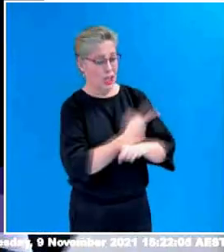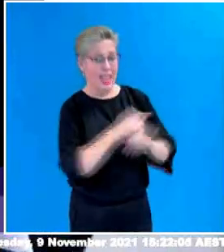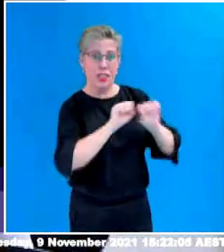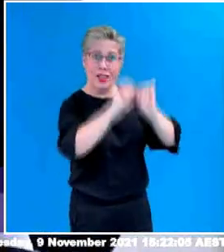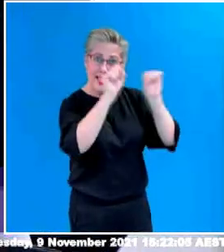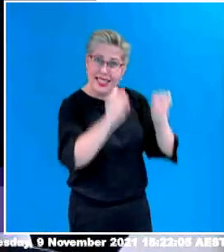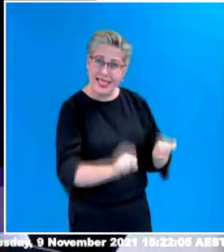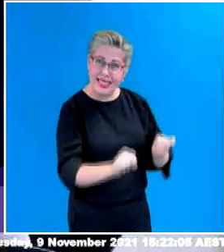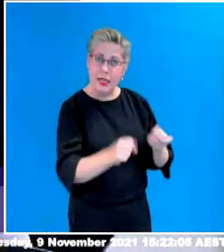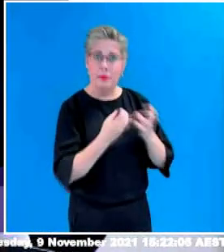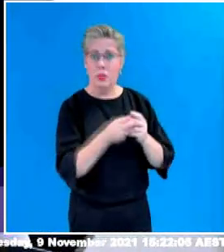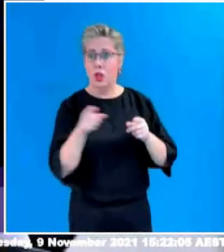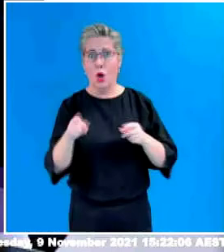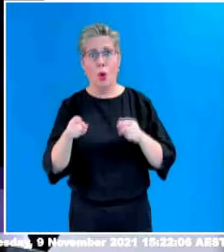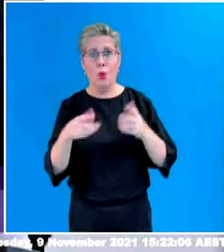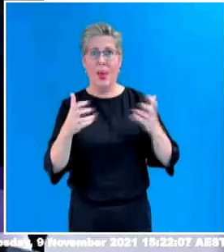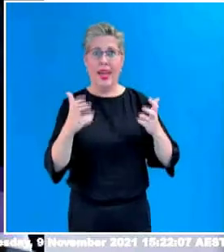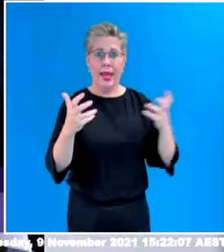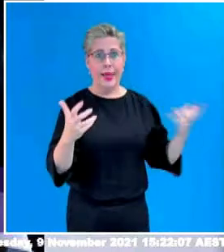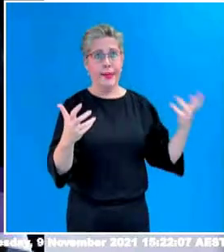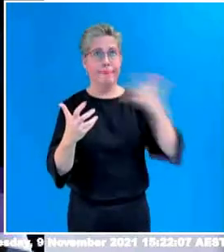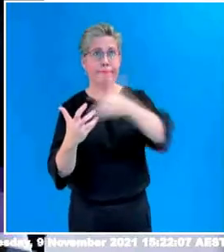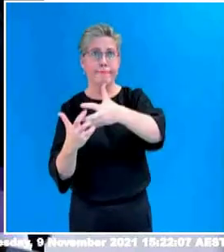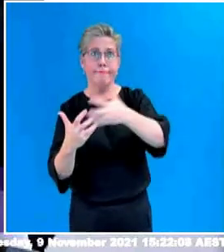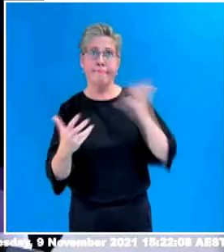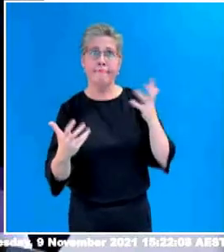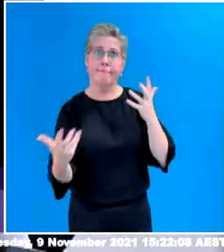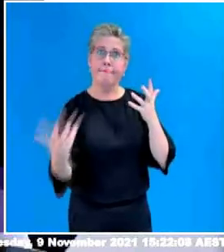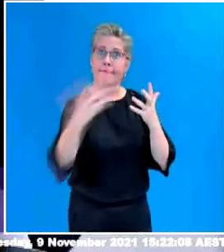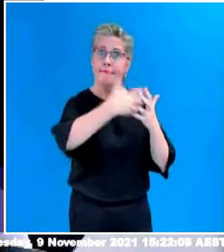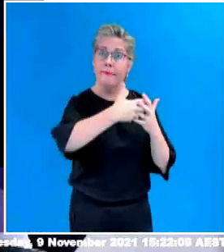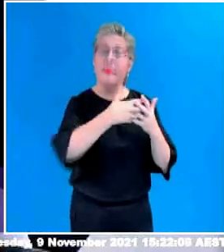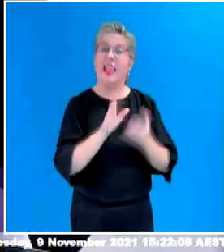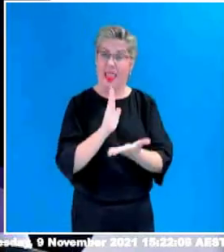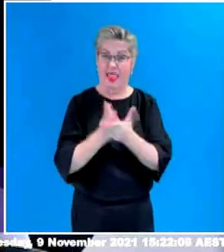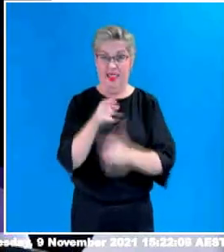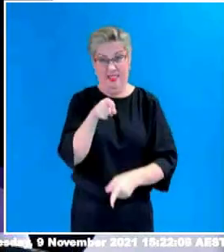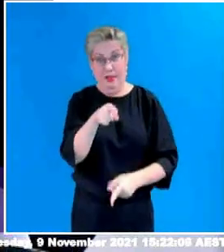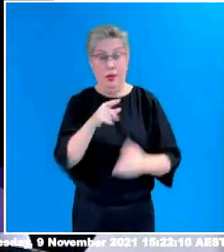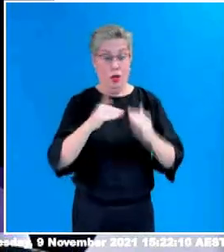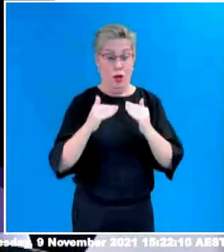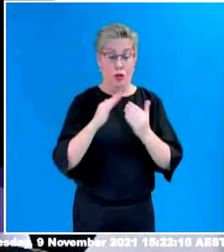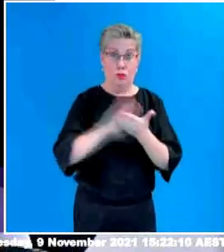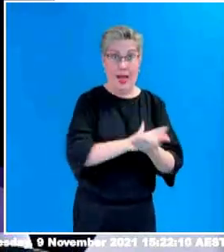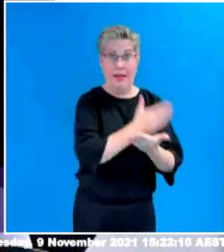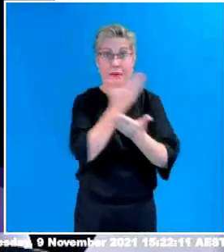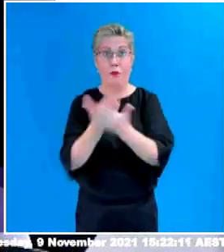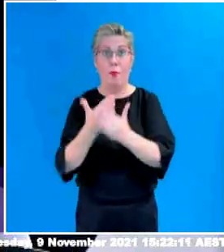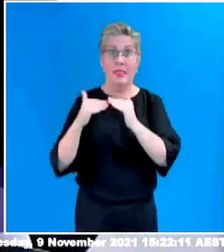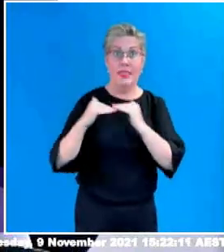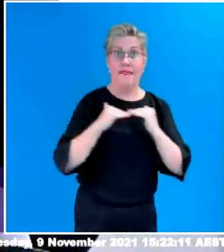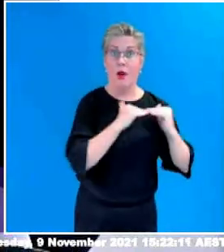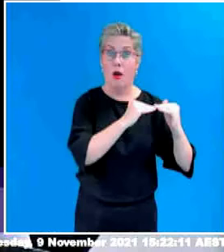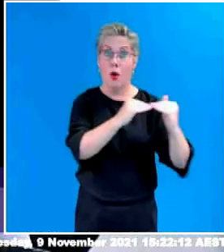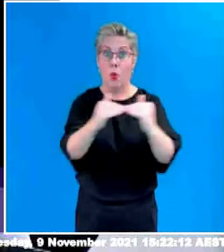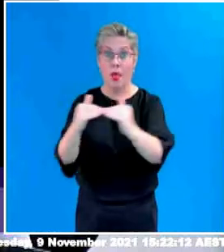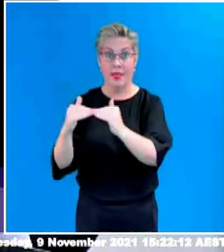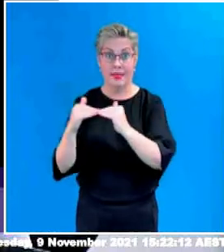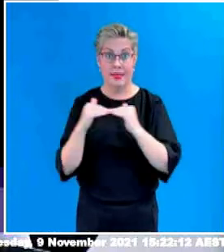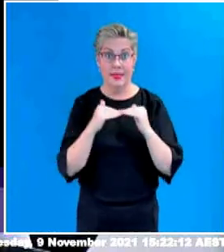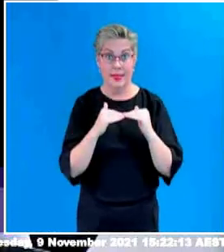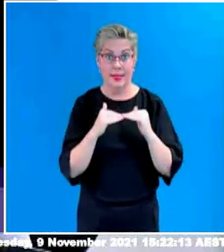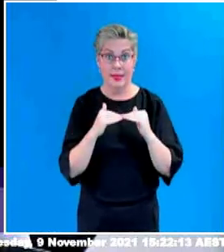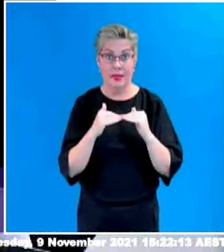So if that idea of transformative equality is part of the CRPD then don't